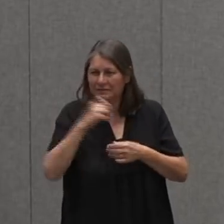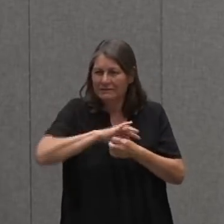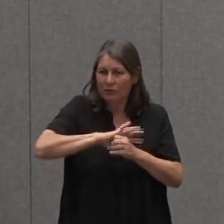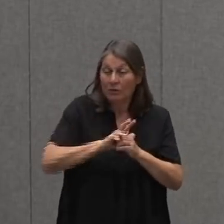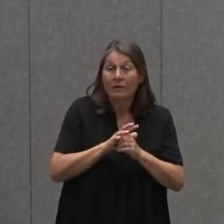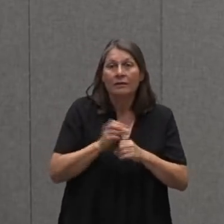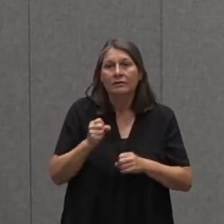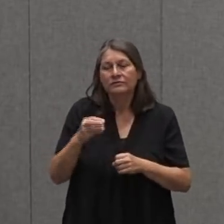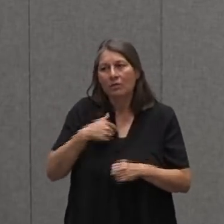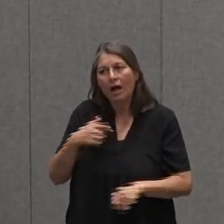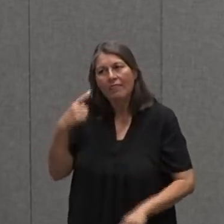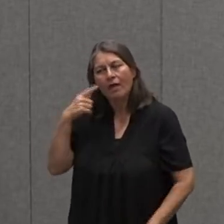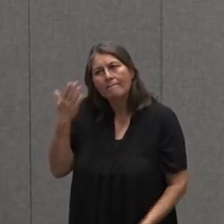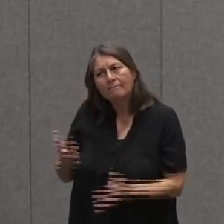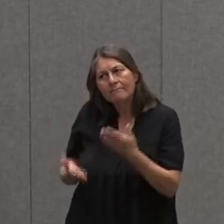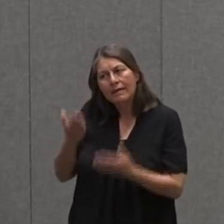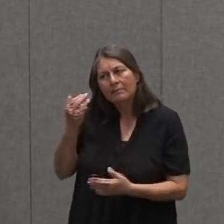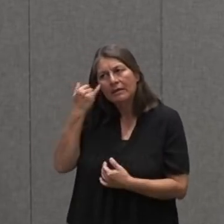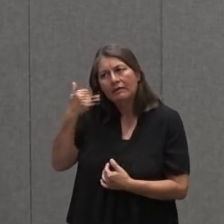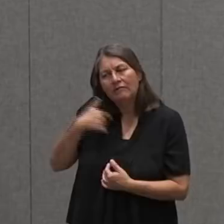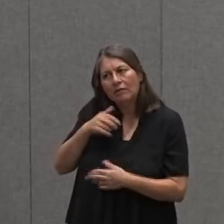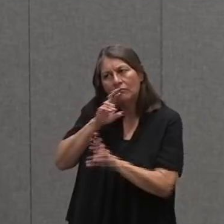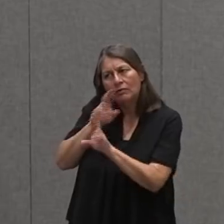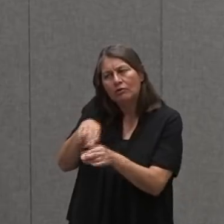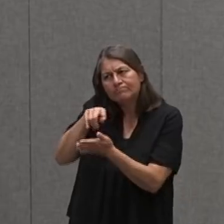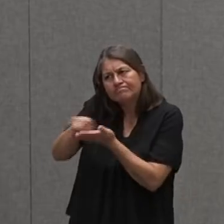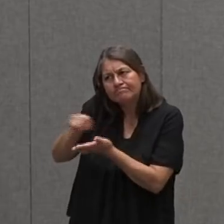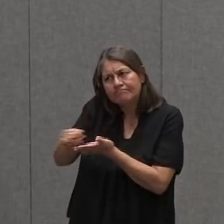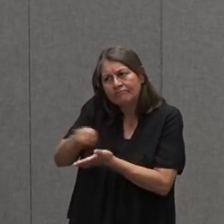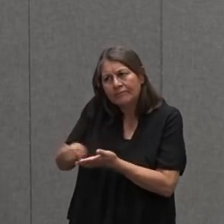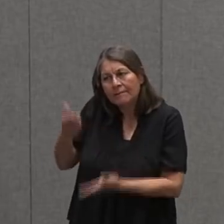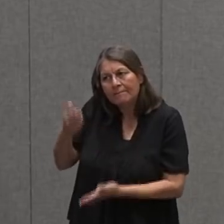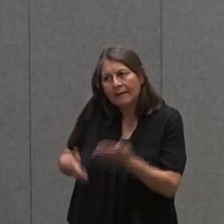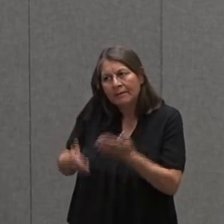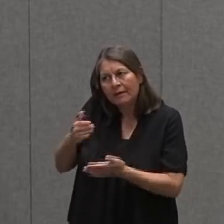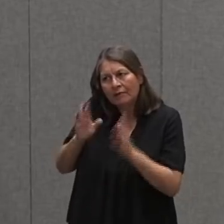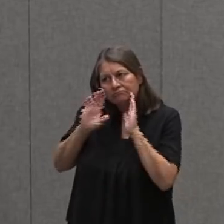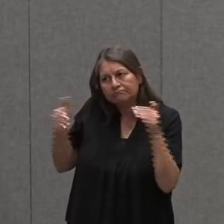I might do it on the moon and see what other kinds of special moons there are.